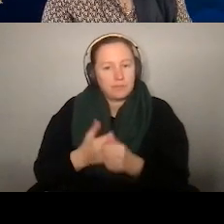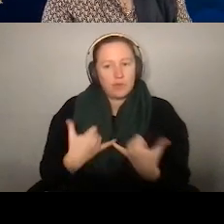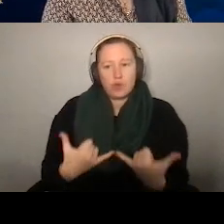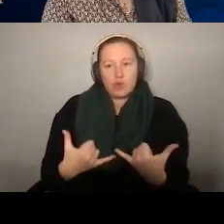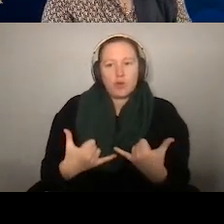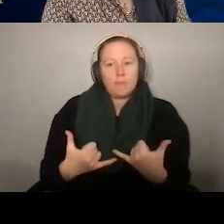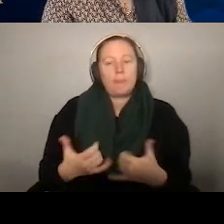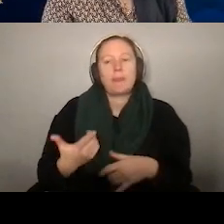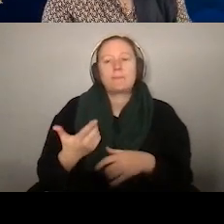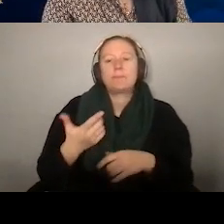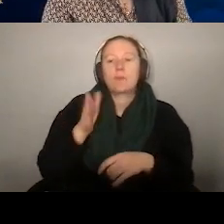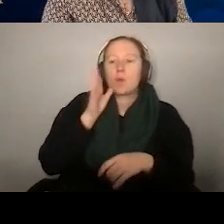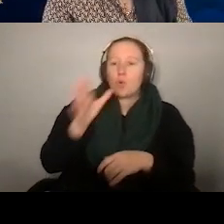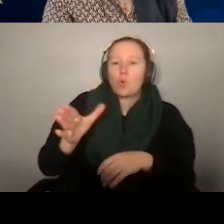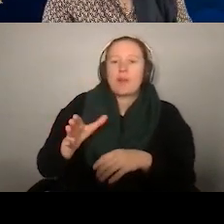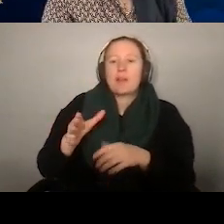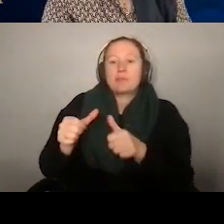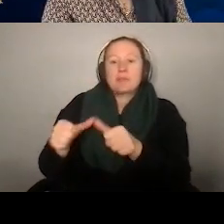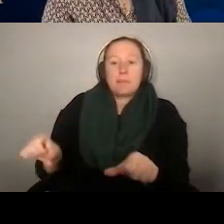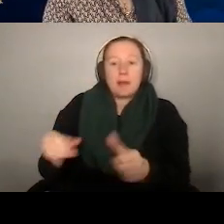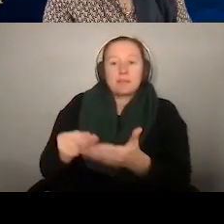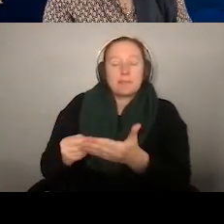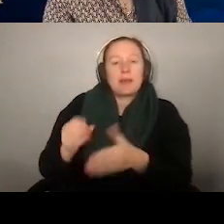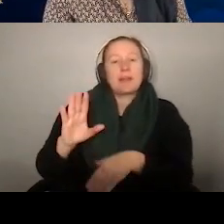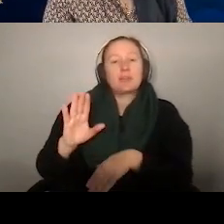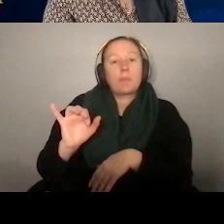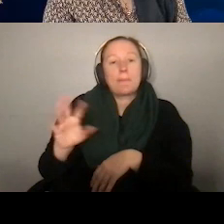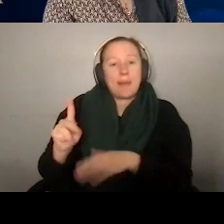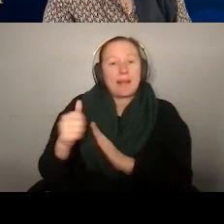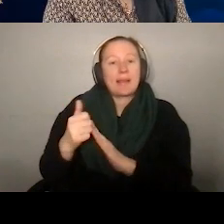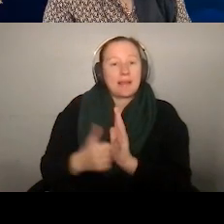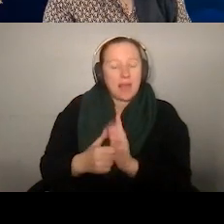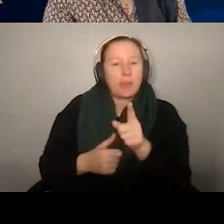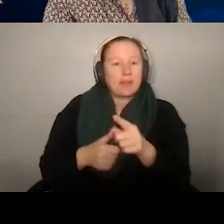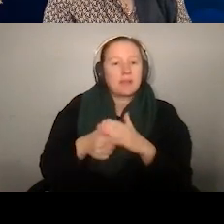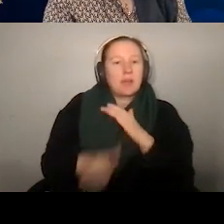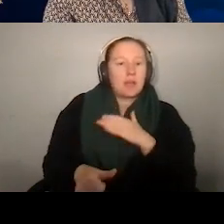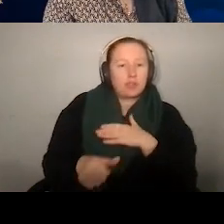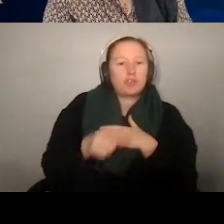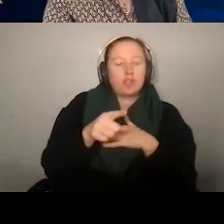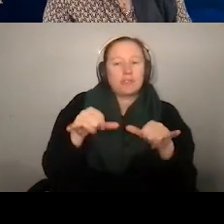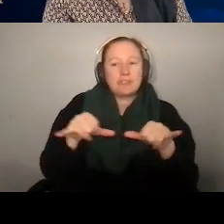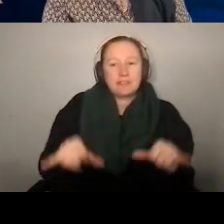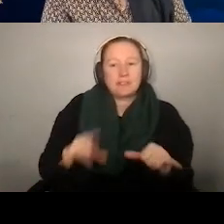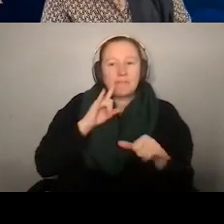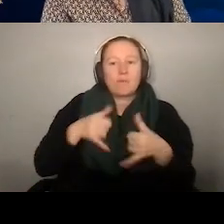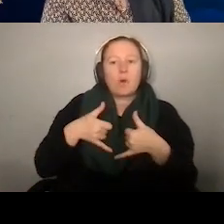your organization's bank account based on the banking information submitted to the system for award management SAM,